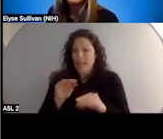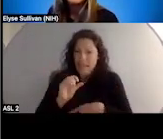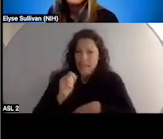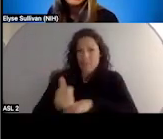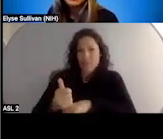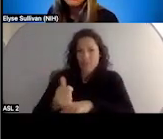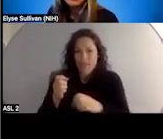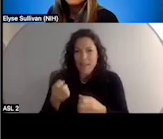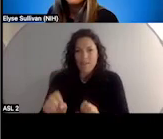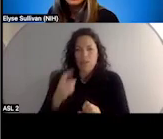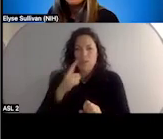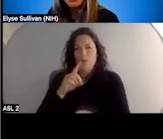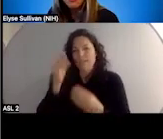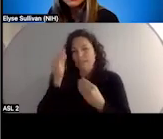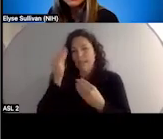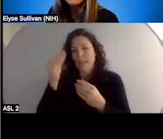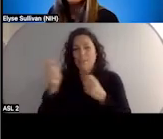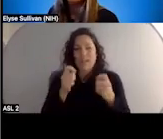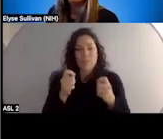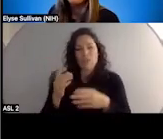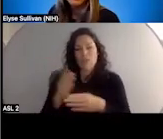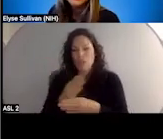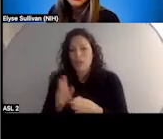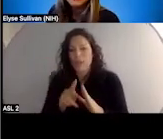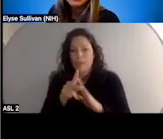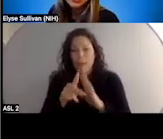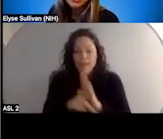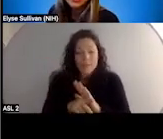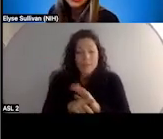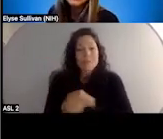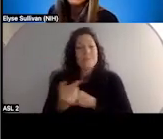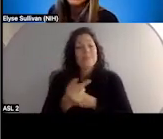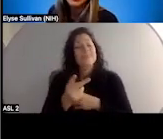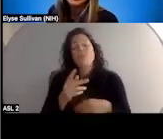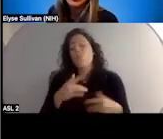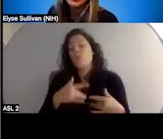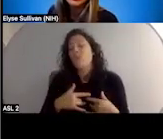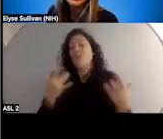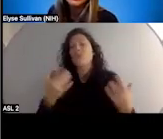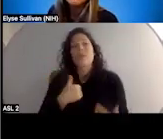for the data management and sharing policy, and we're thrilled to have them here to answer your questions.